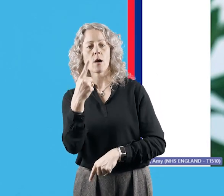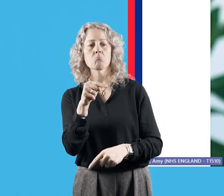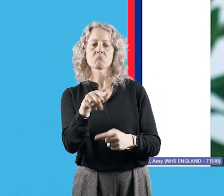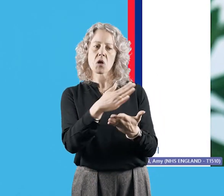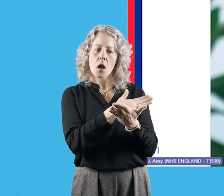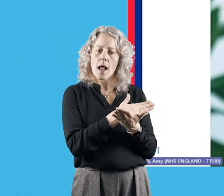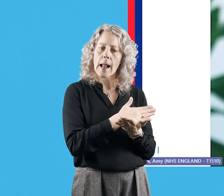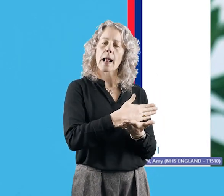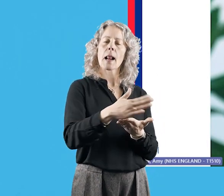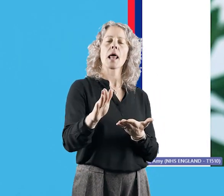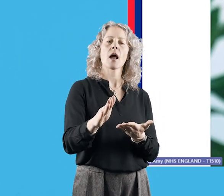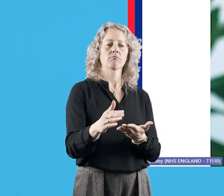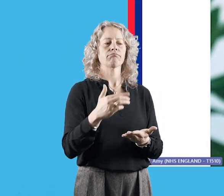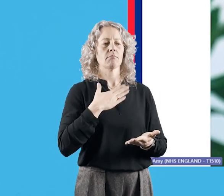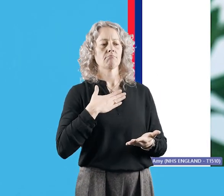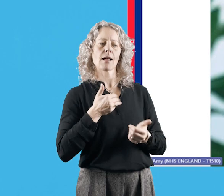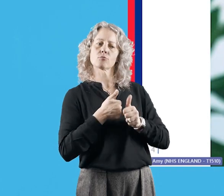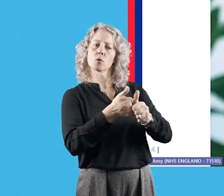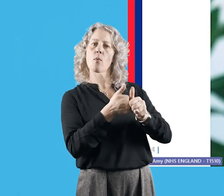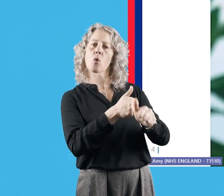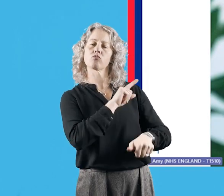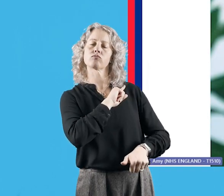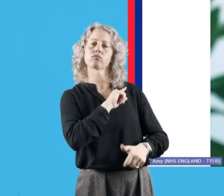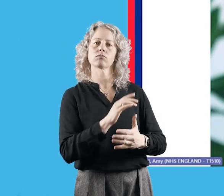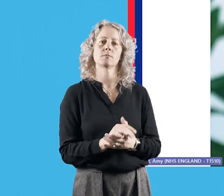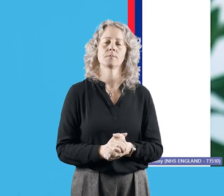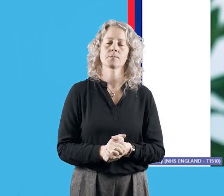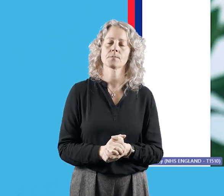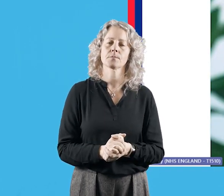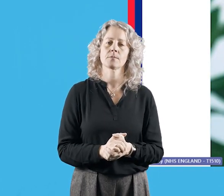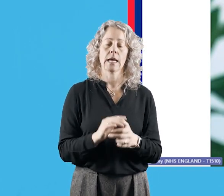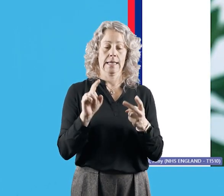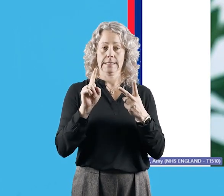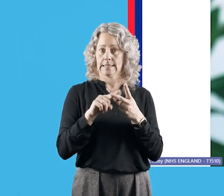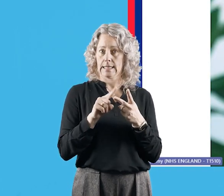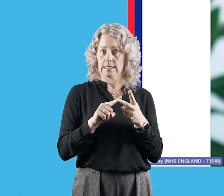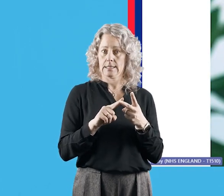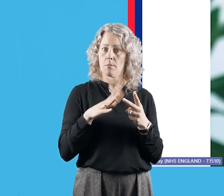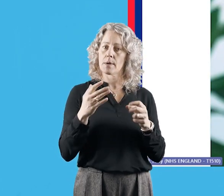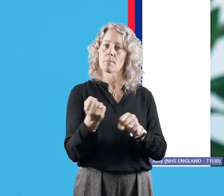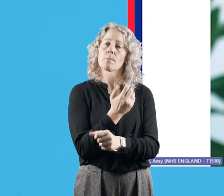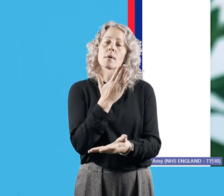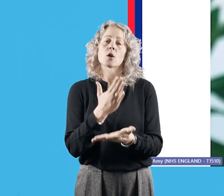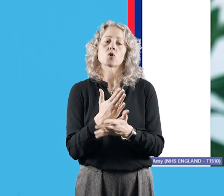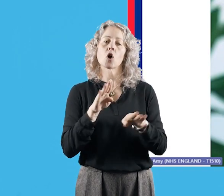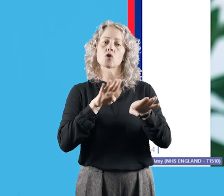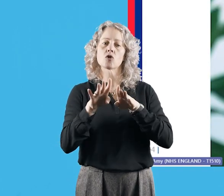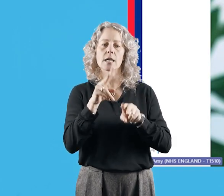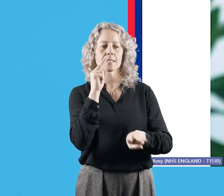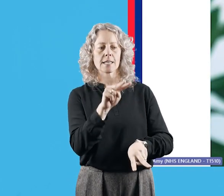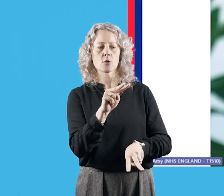and were supportive of its purpose. Secondly, we have taken steps to ensure this training is seen as an essential part of